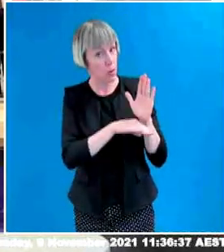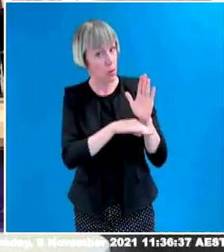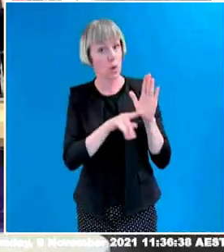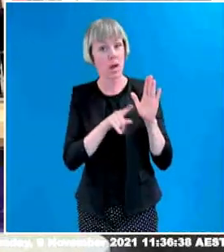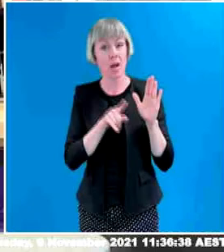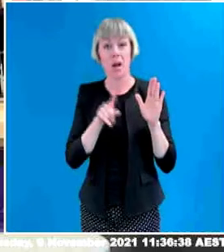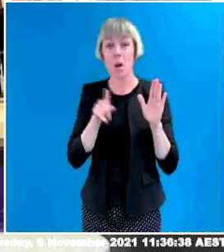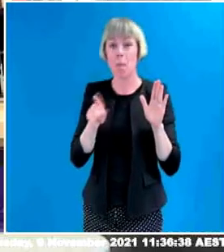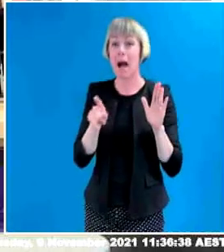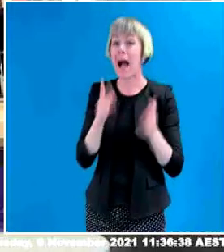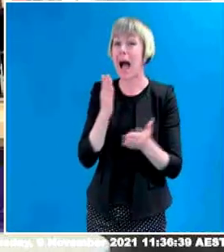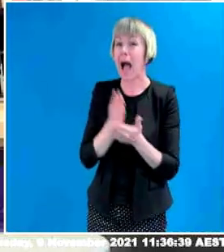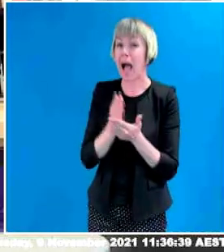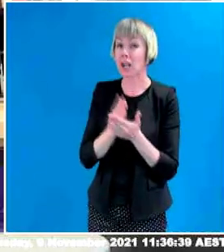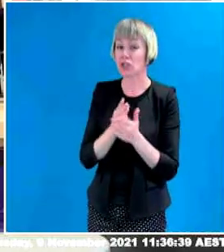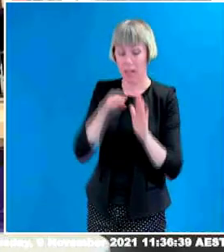mechanisms outside.